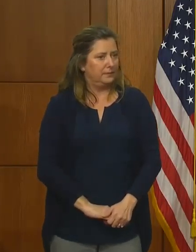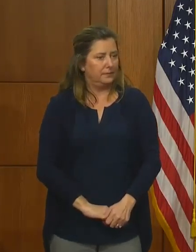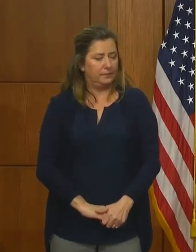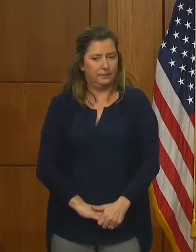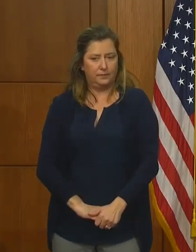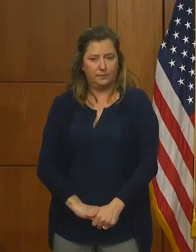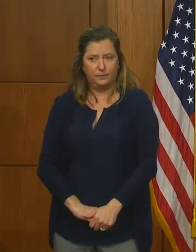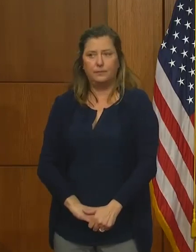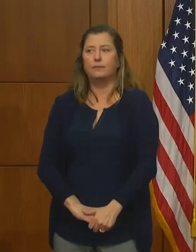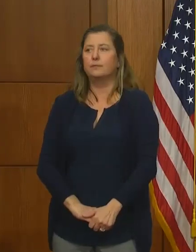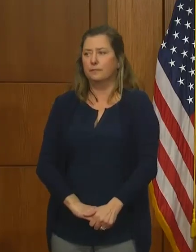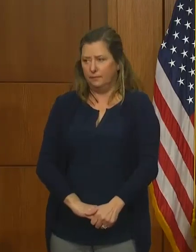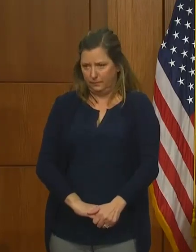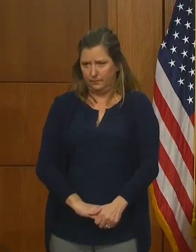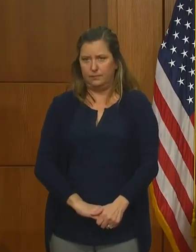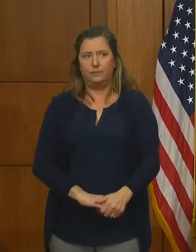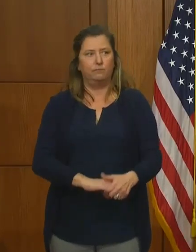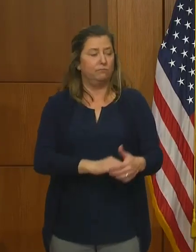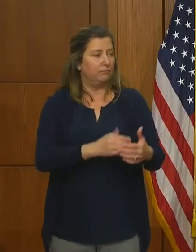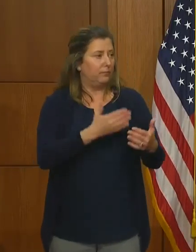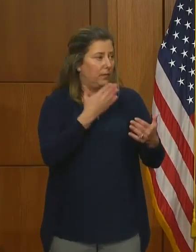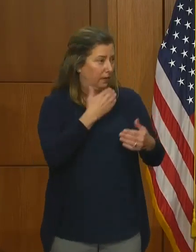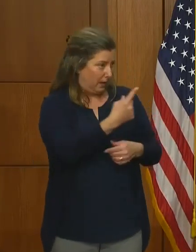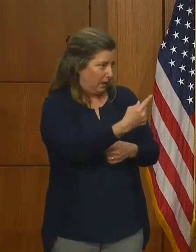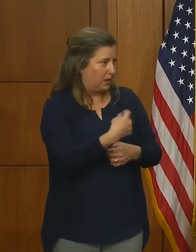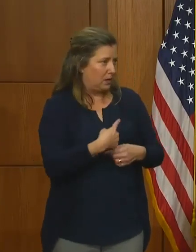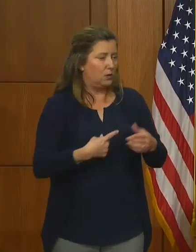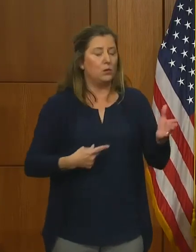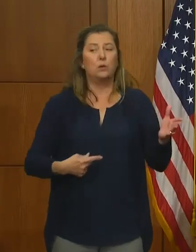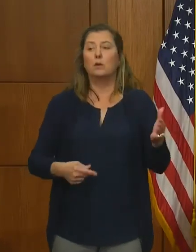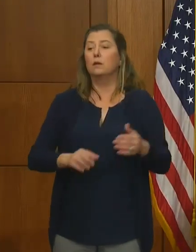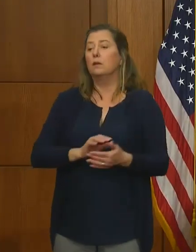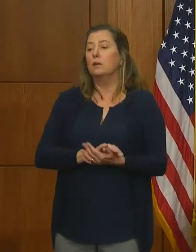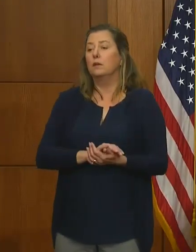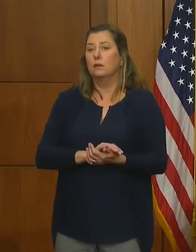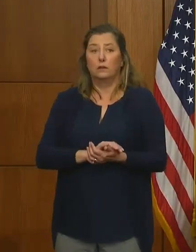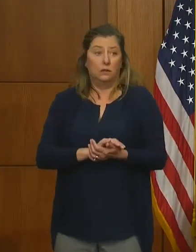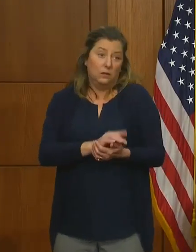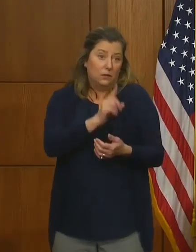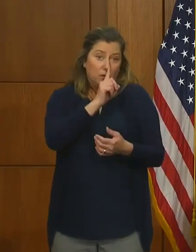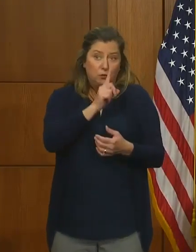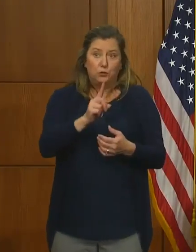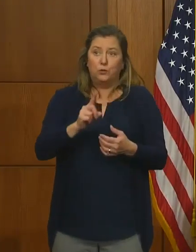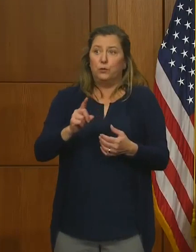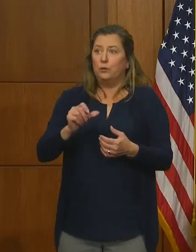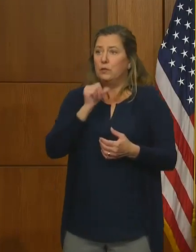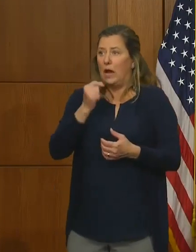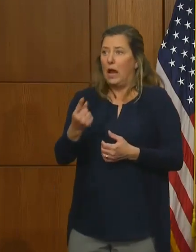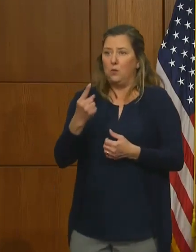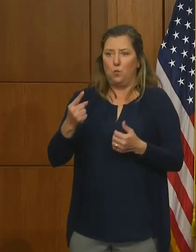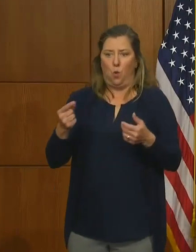THAT WE CAN ADEQUATELY DO THAT. DR. SO THANK YOU FOR THAT